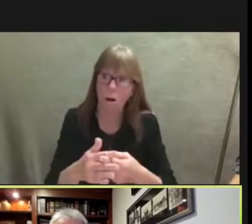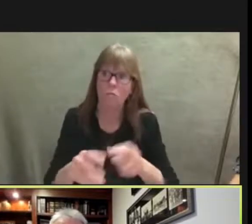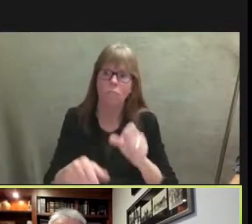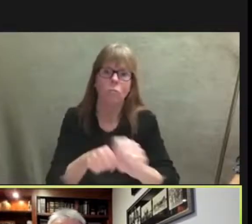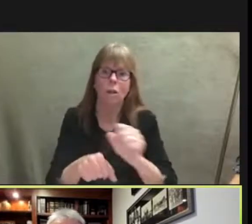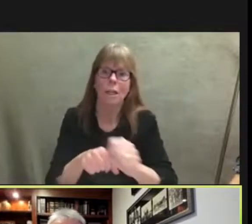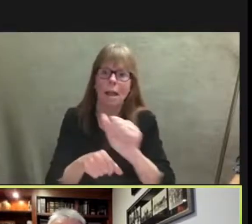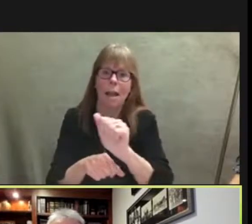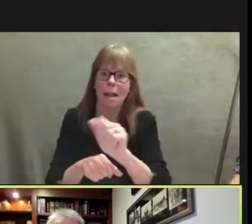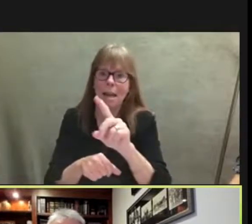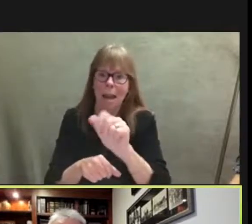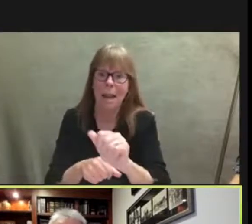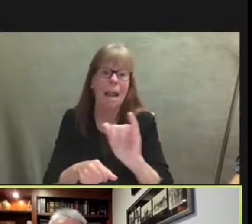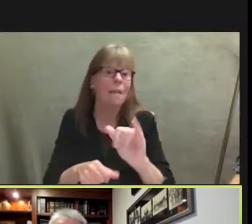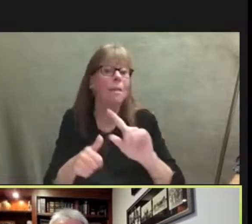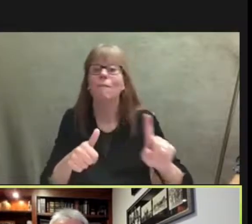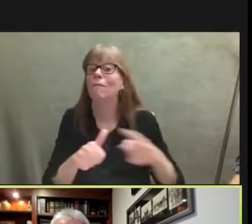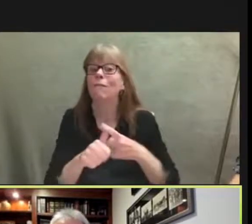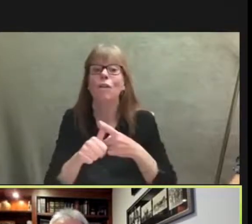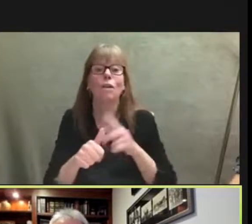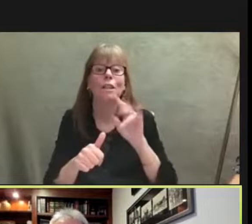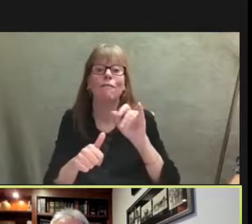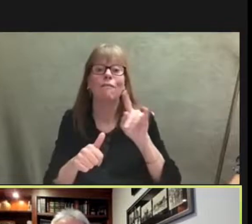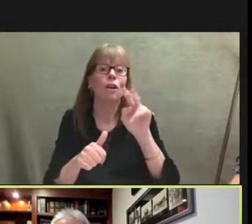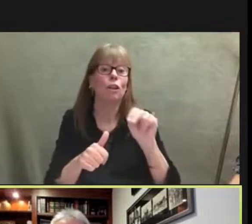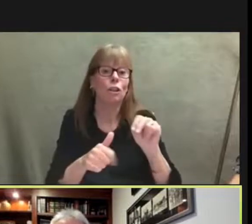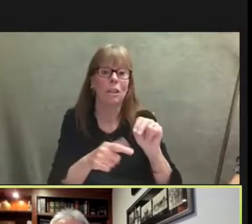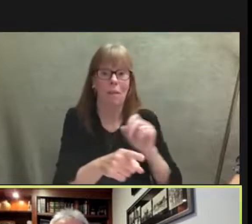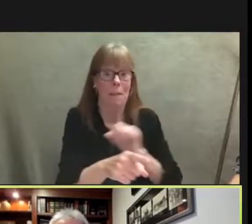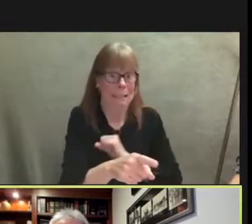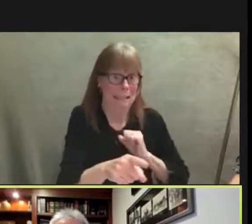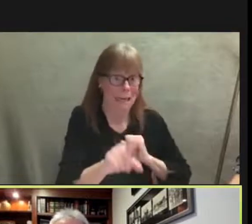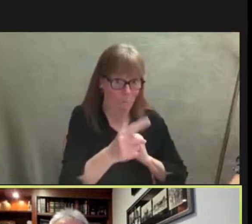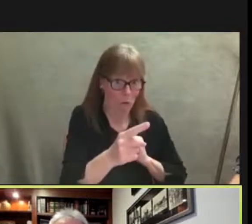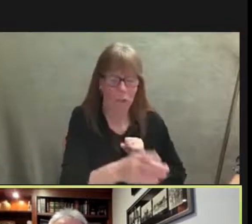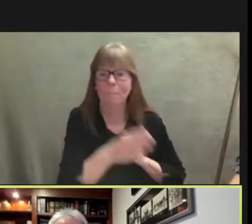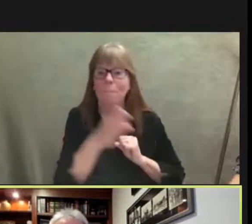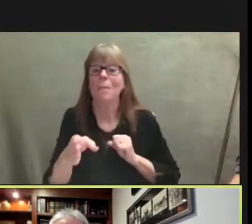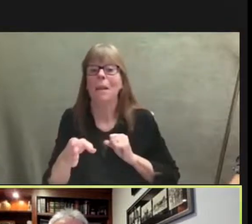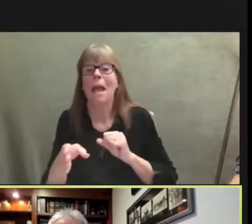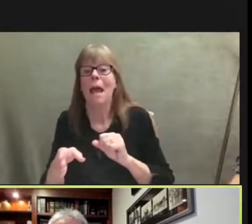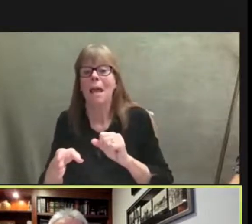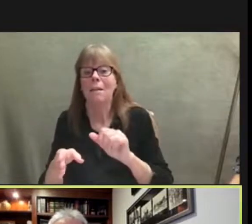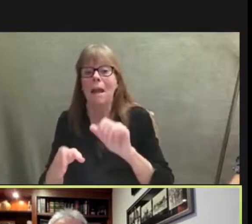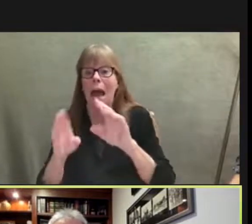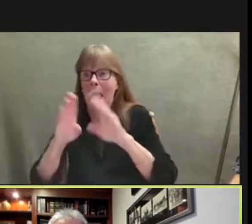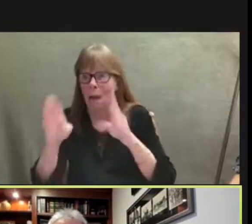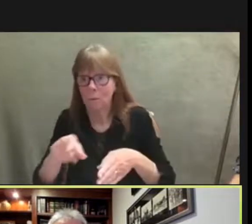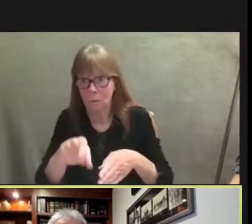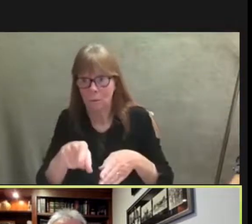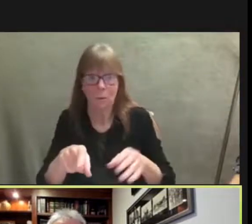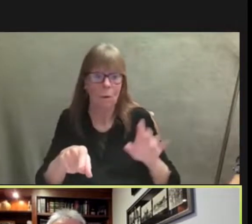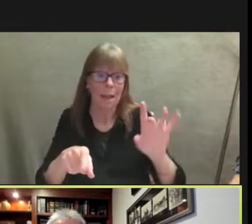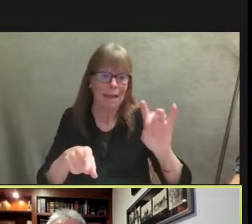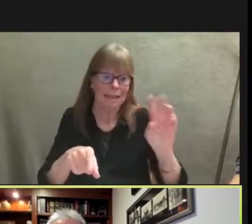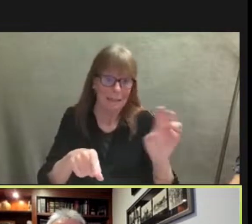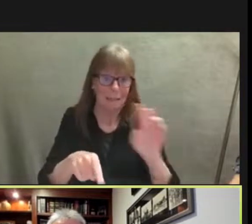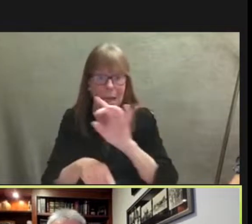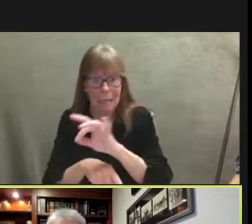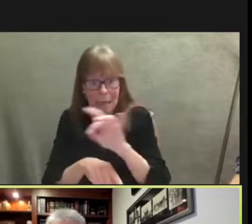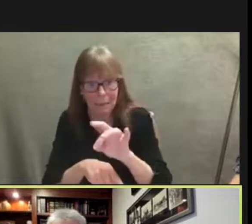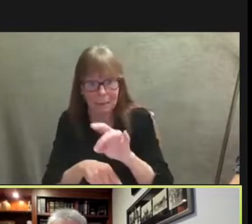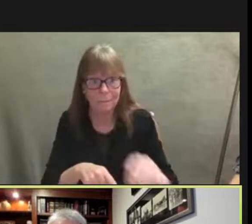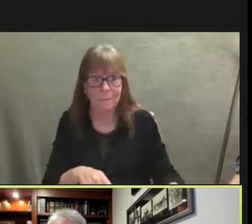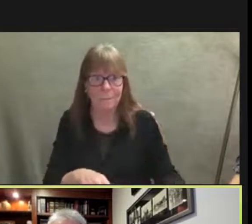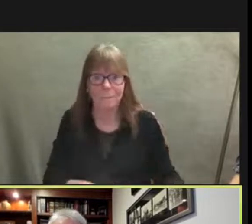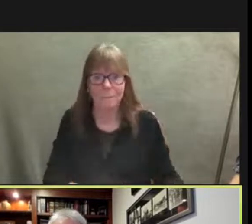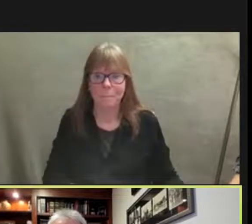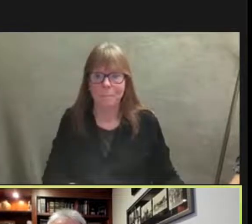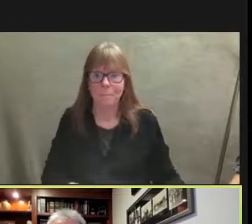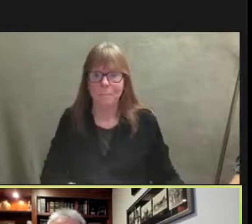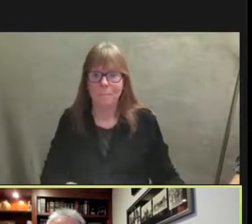the first version of the bill introduced in the House and Senate as you see here in 1988.